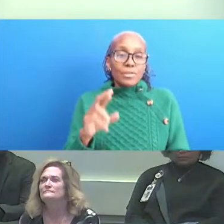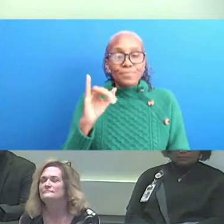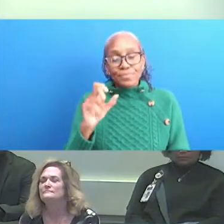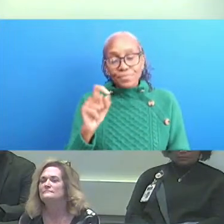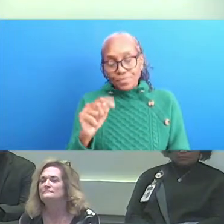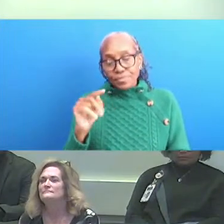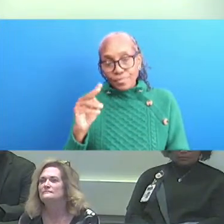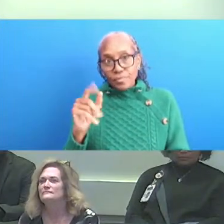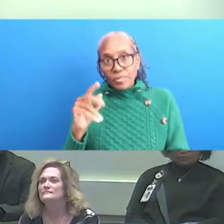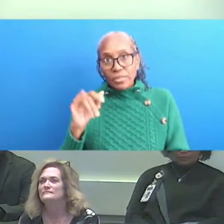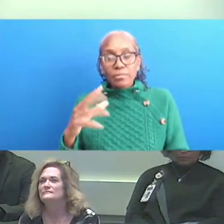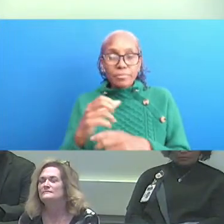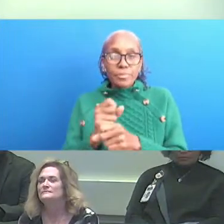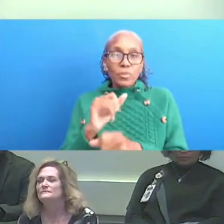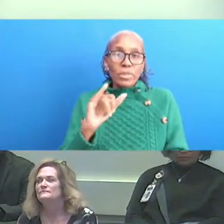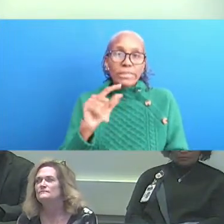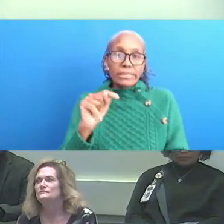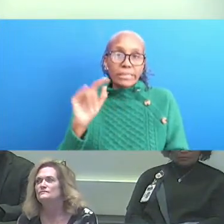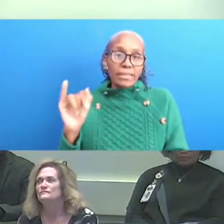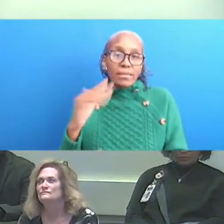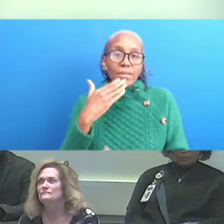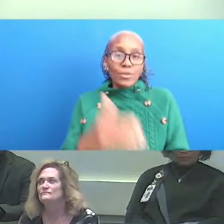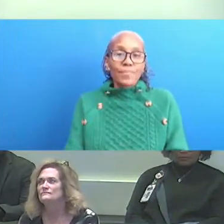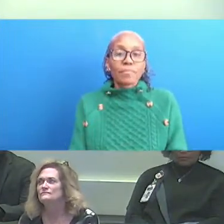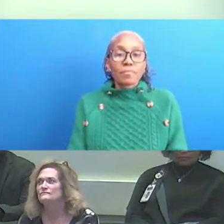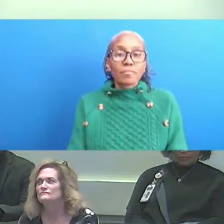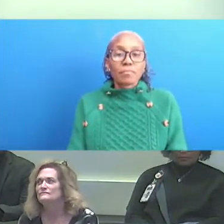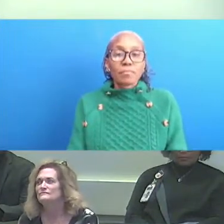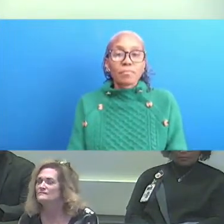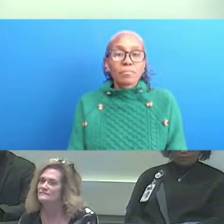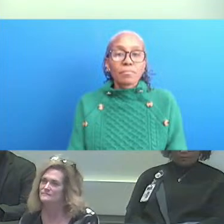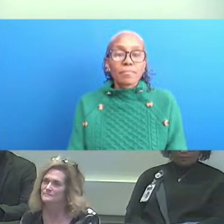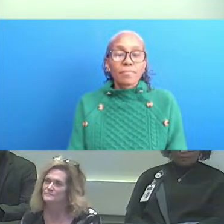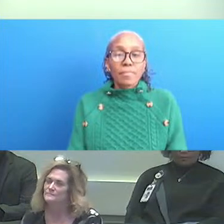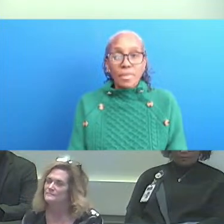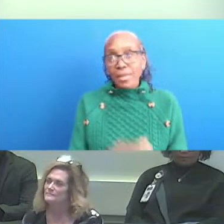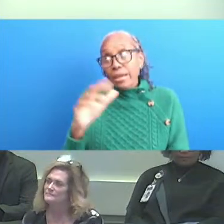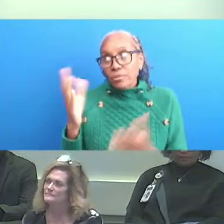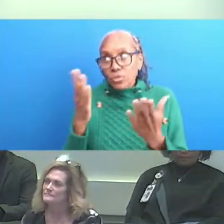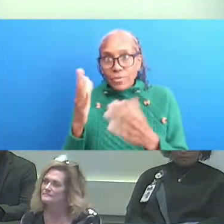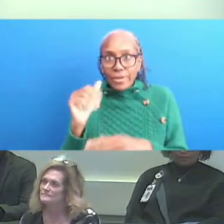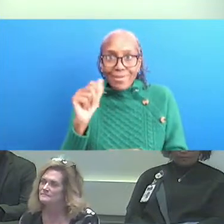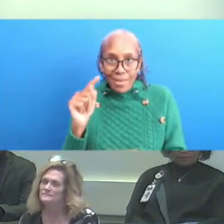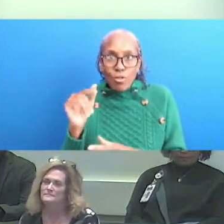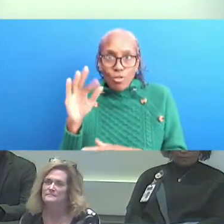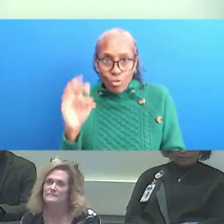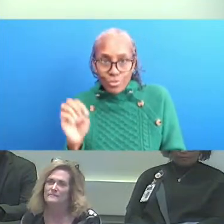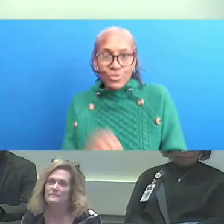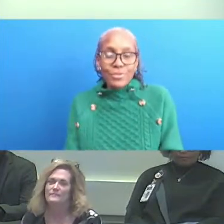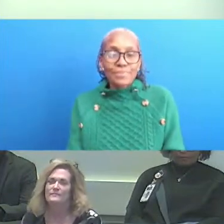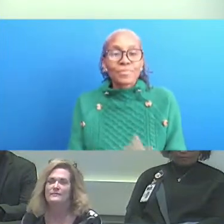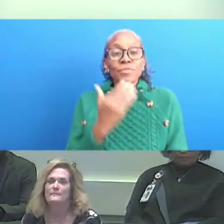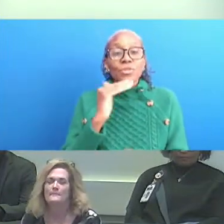GOOD AFTERNOON AND WELCOME EVERYONE. MY NAME IS COMMISSIONER YVETTE TOWNSEND INGRAM ALSO GO BY COMMISSIONER Y T I. THANK YOU.